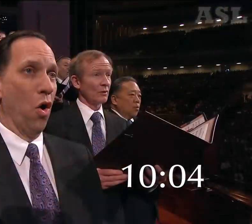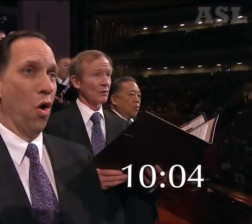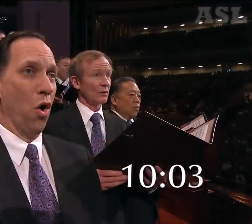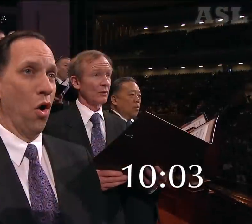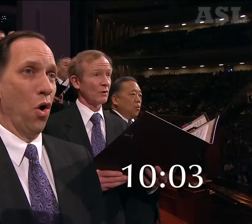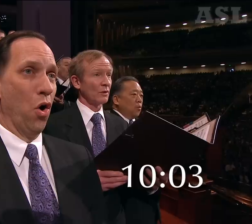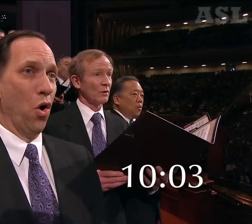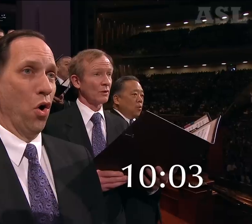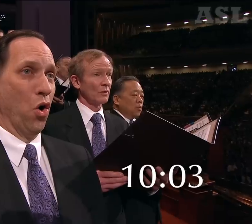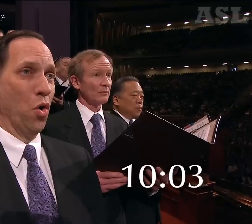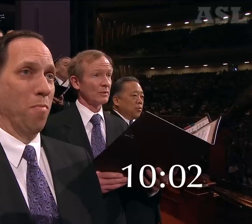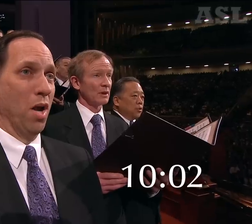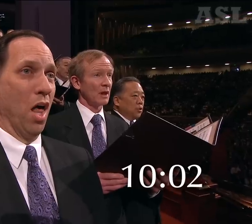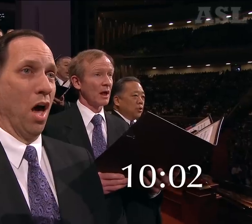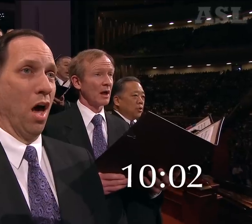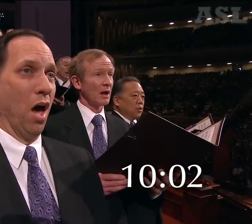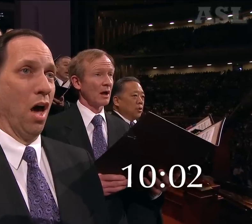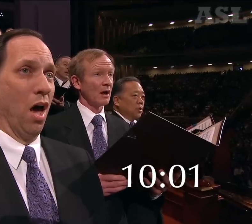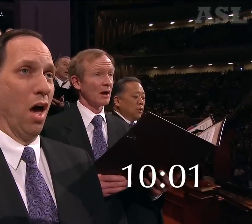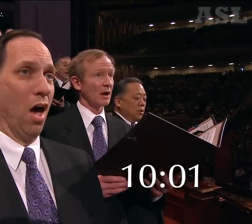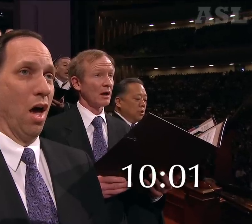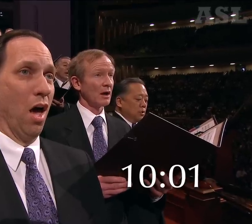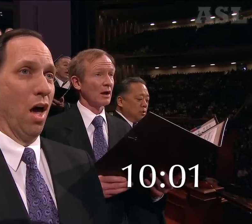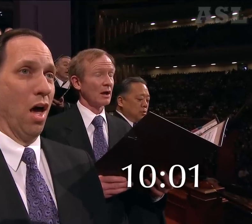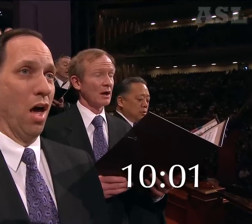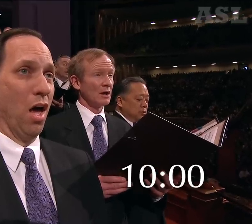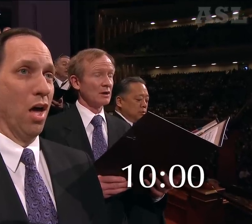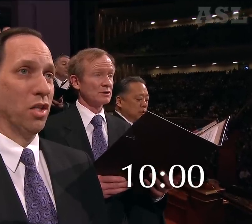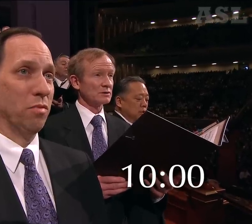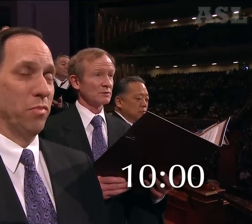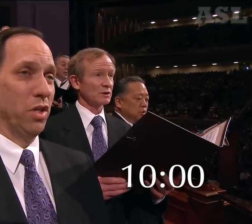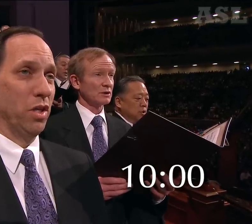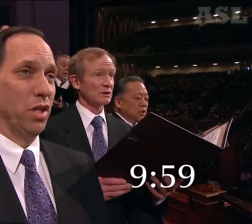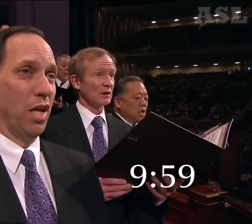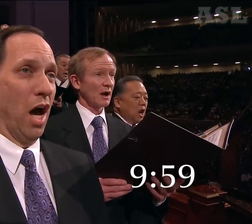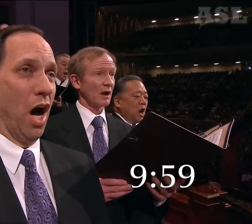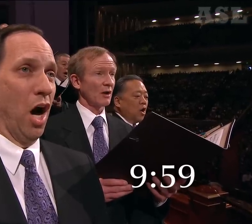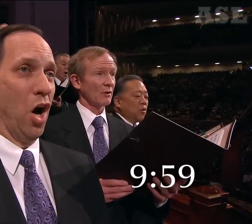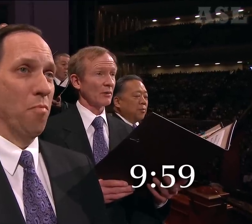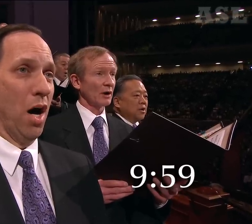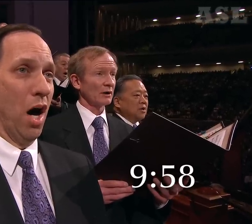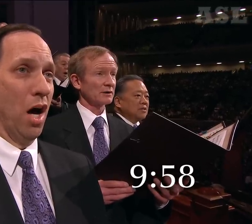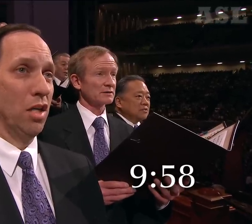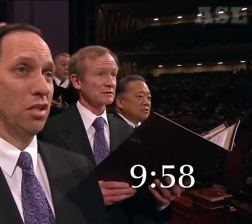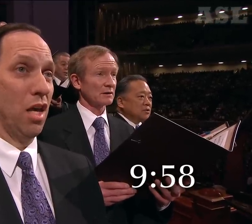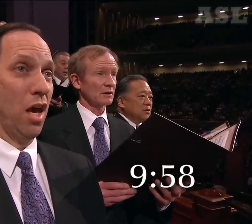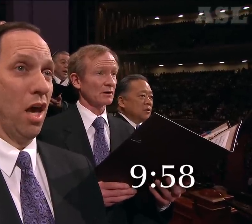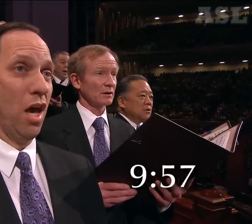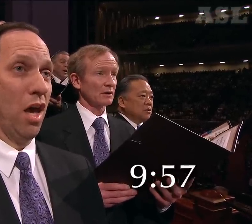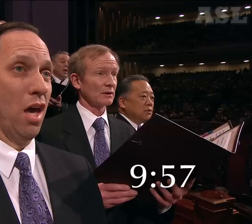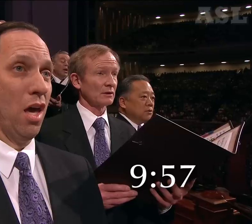THIS IS THE ENGLISH CLOSED CAPTION CHANNEL OF THE CHURCH OF JESUS CHRIST OF LATTER-DAY SAINTS.